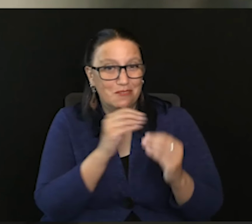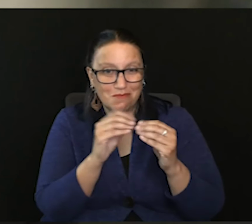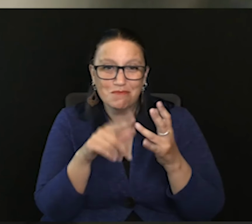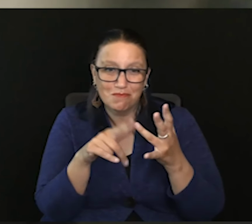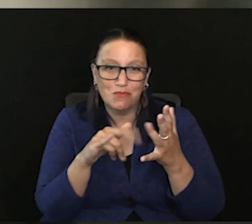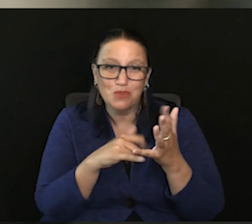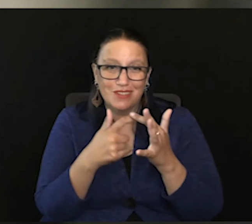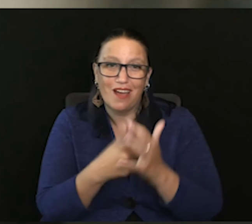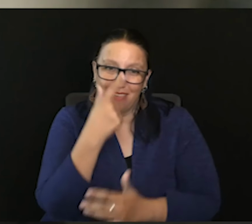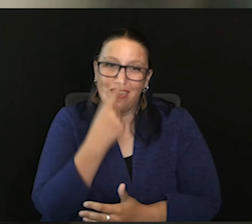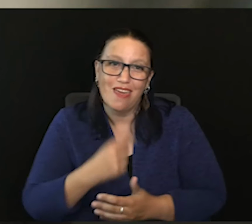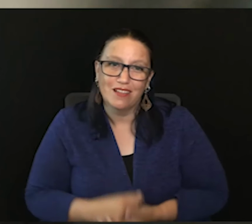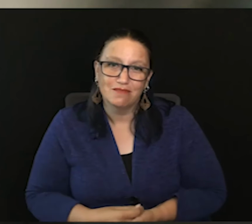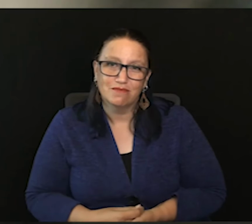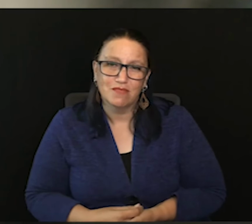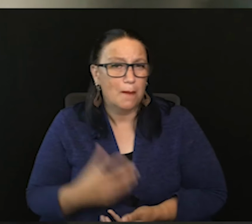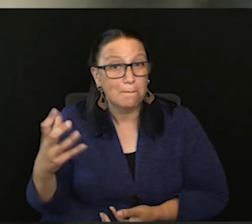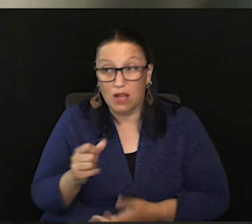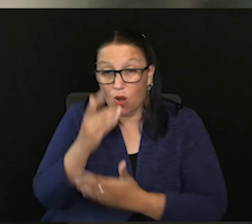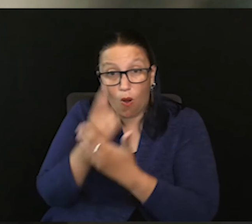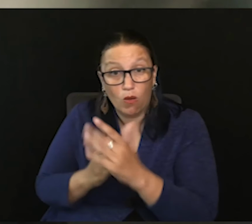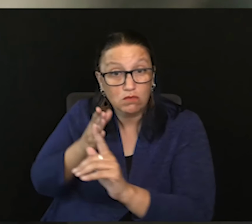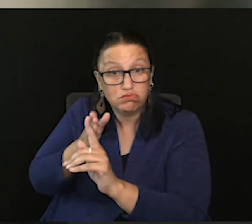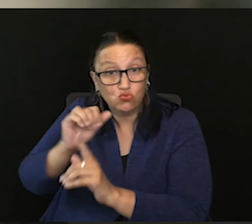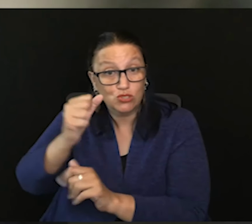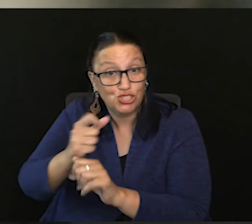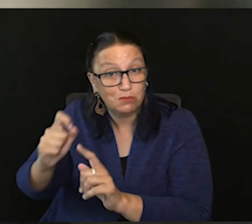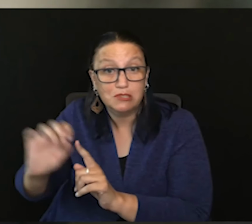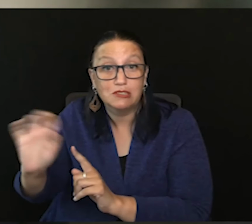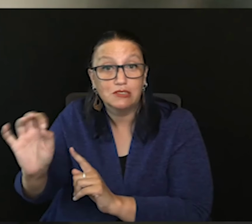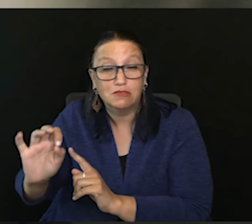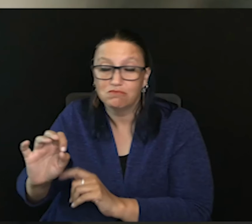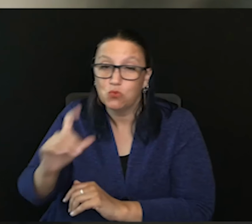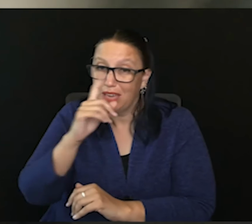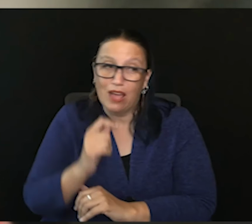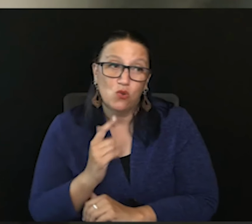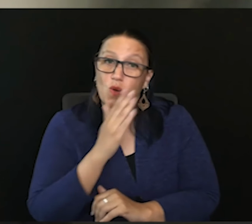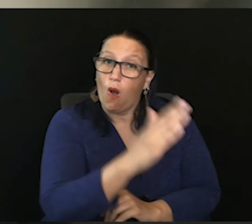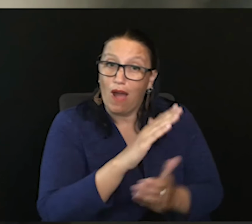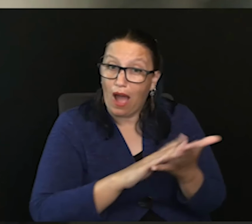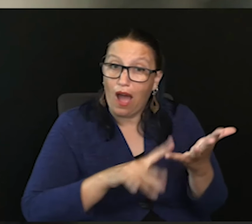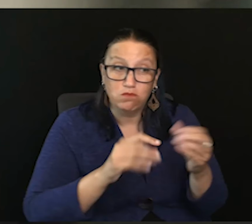please book through the state clinics. There are places available, especially please keep bringing